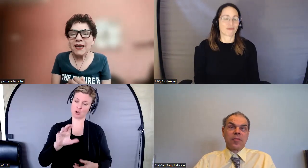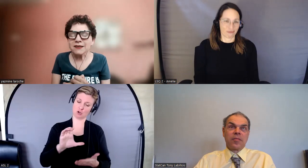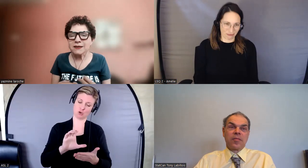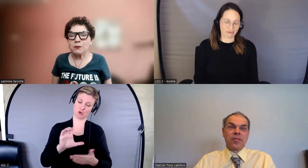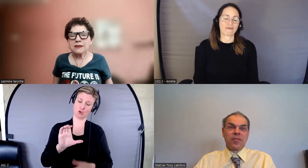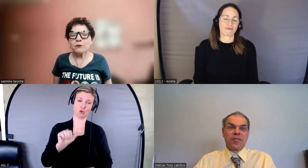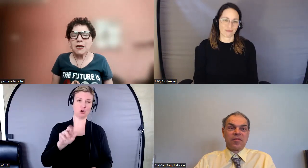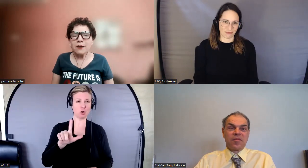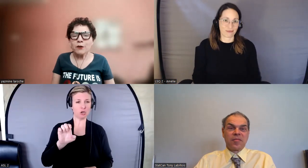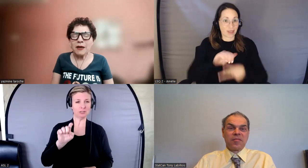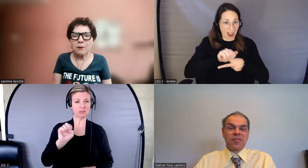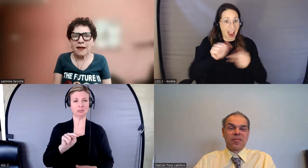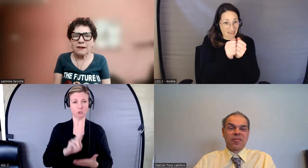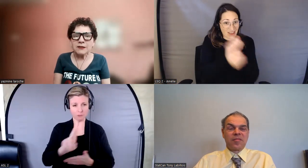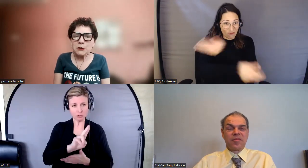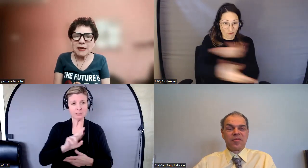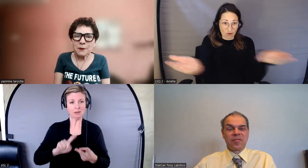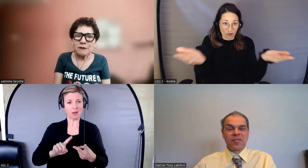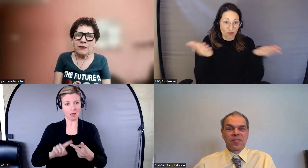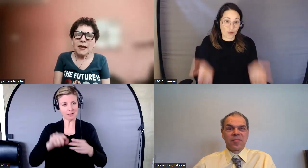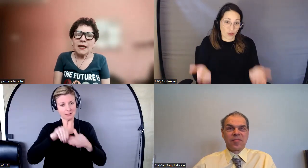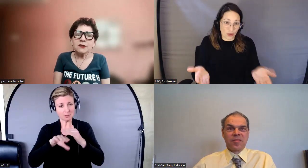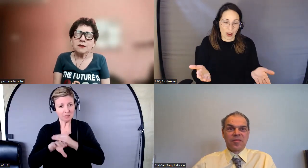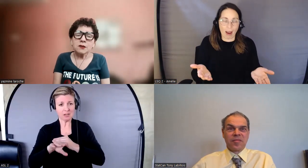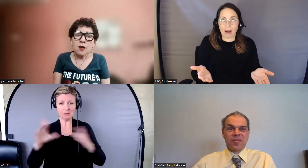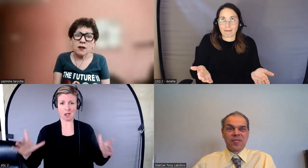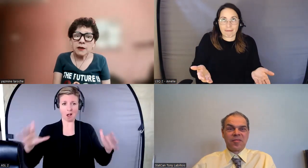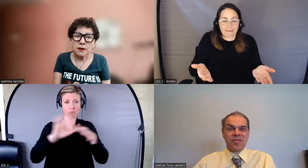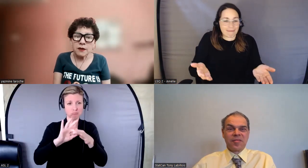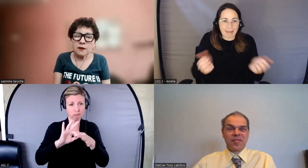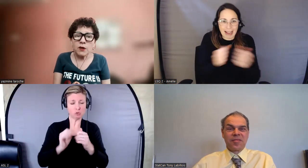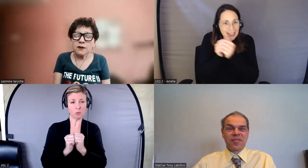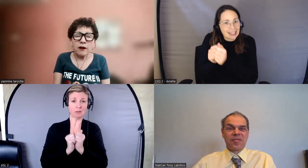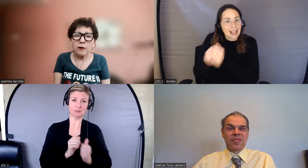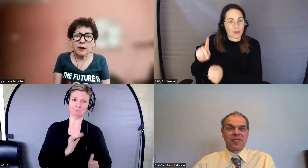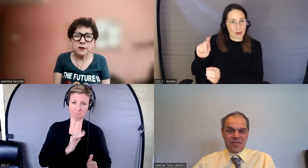and to spend some time with my pal Tony and to talk about something that we all care about